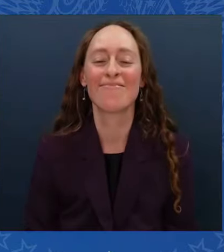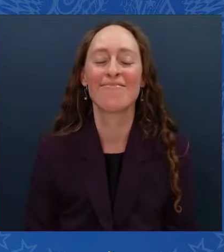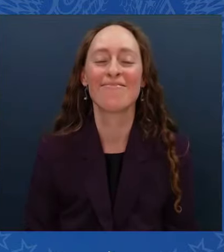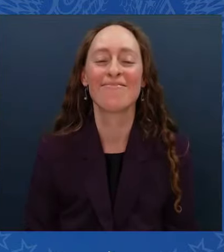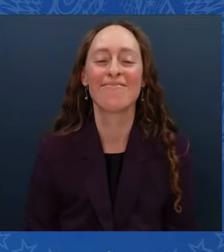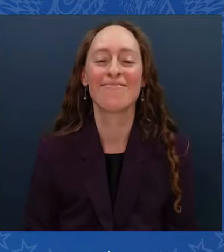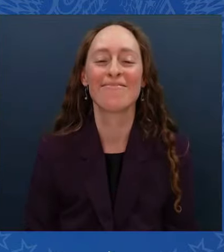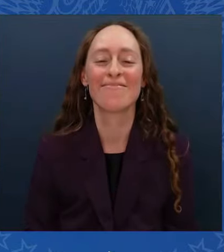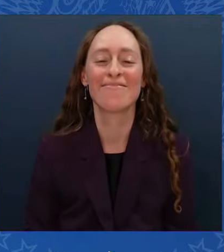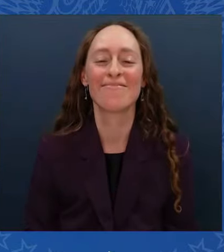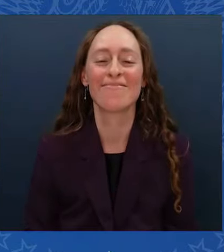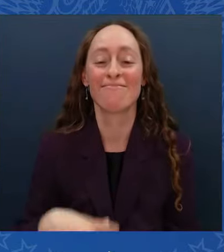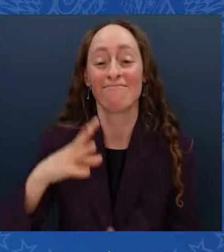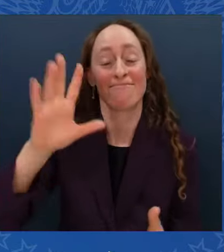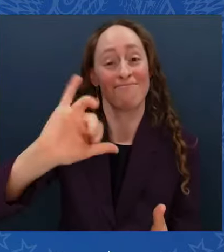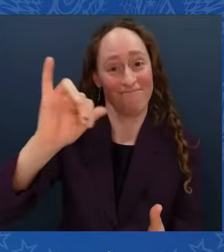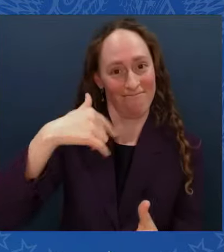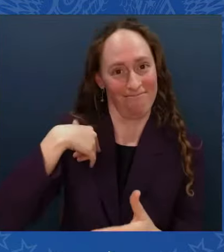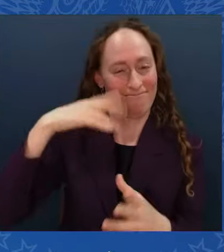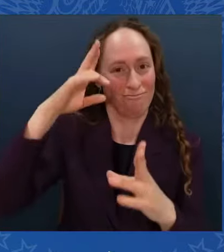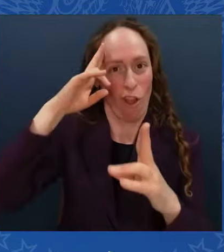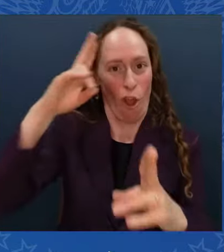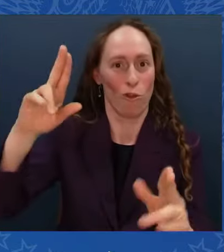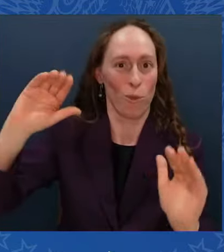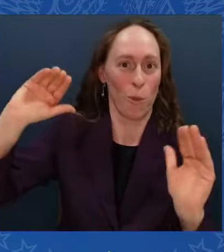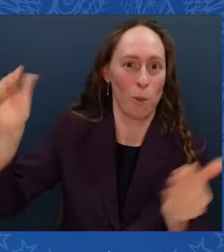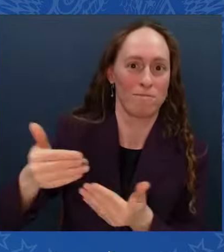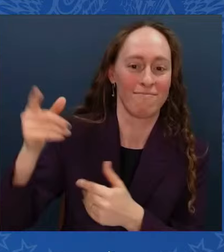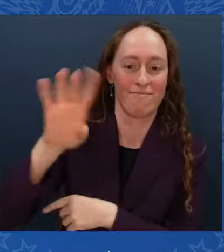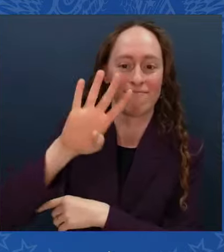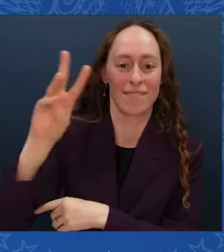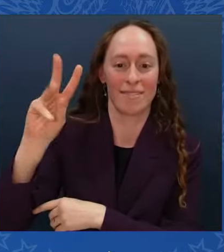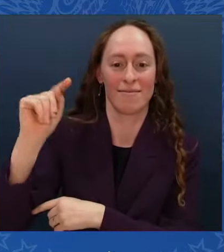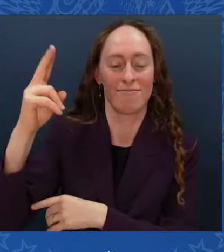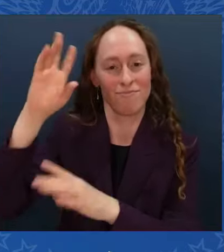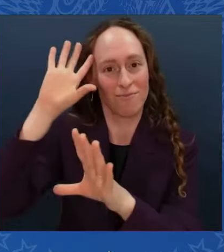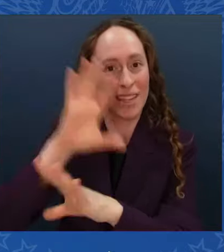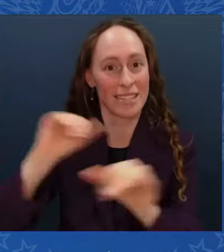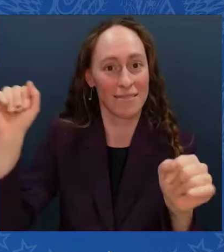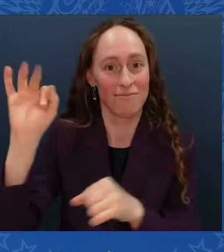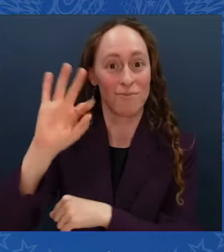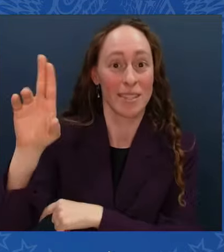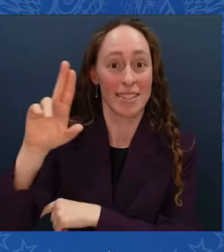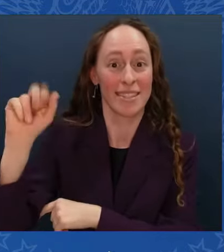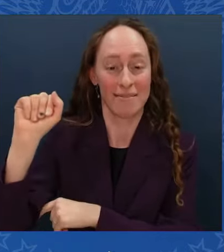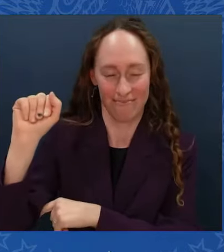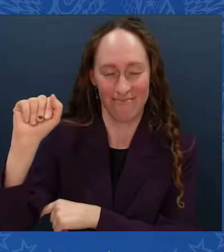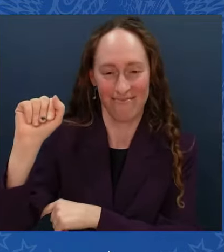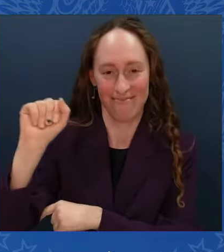President of the United States, Joe Biden, who has been a champion for working families